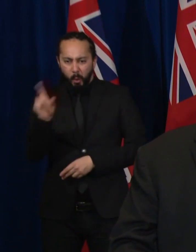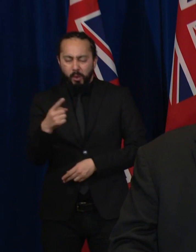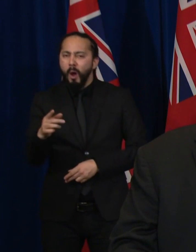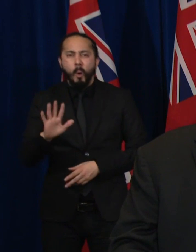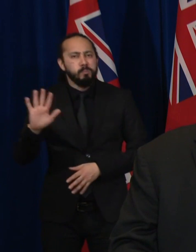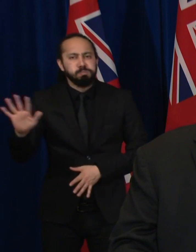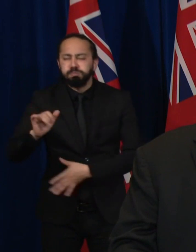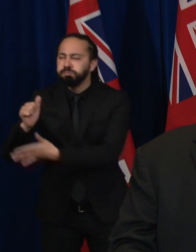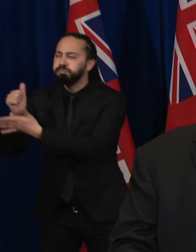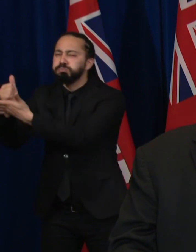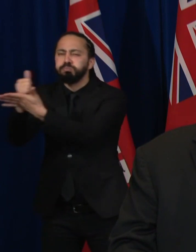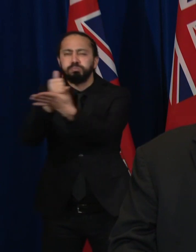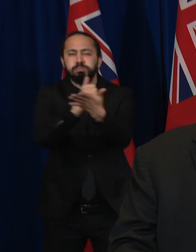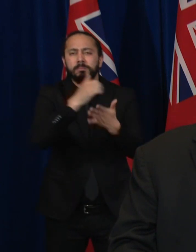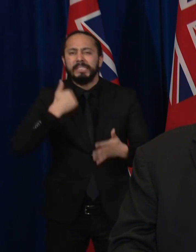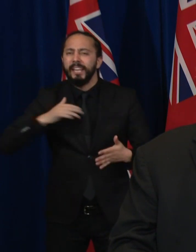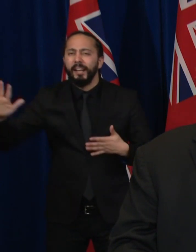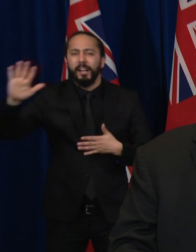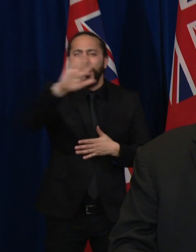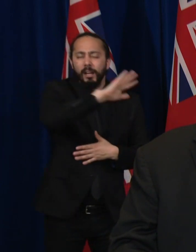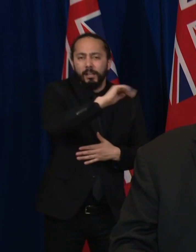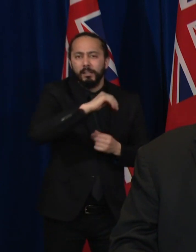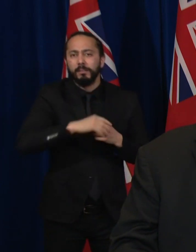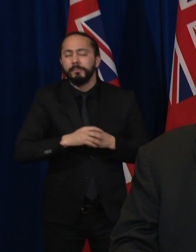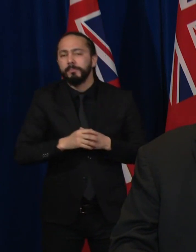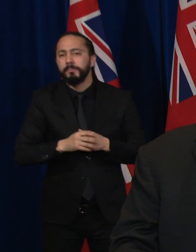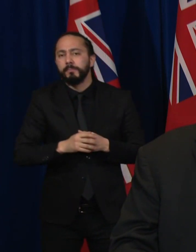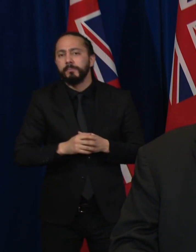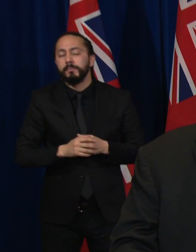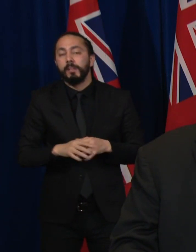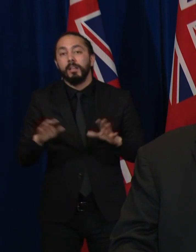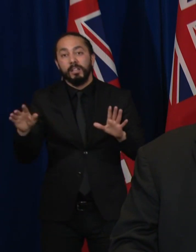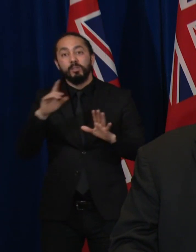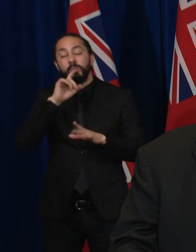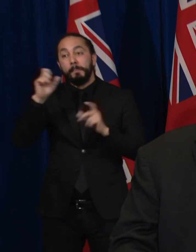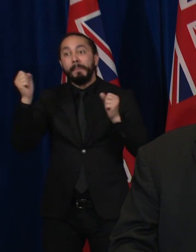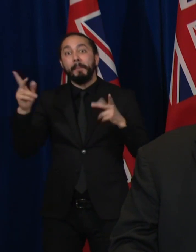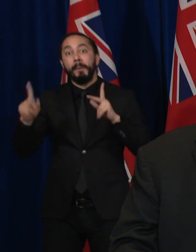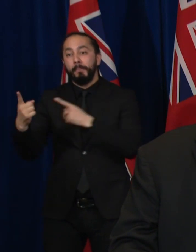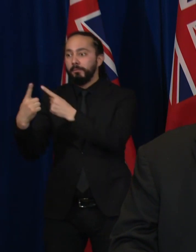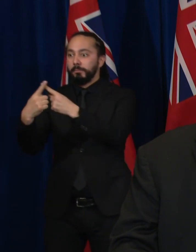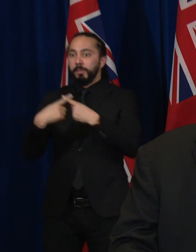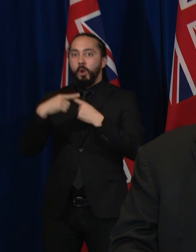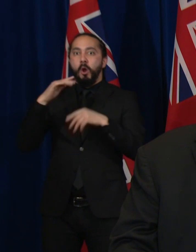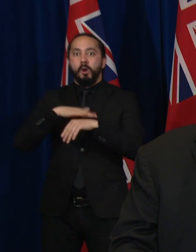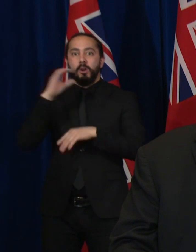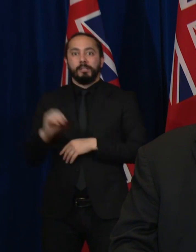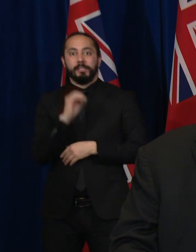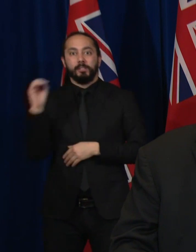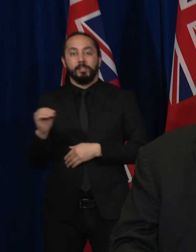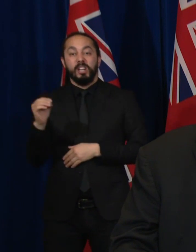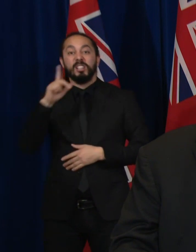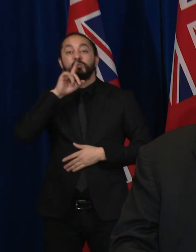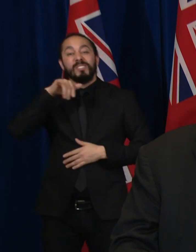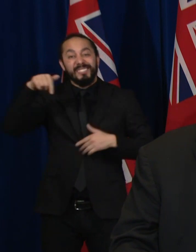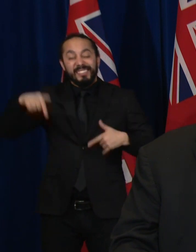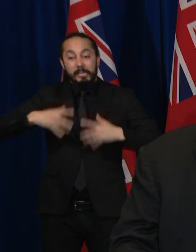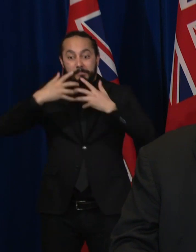They're really relying on the province of Ontario. We're the manufacturing engine of